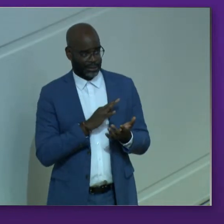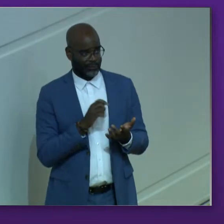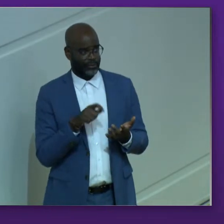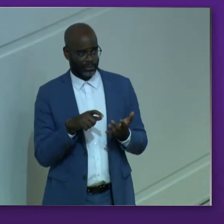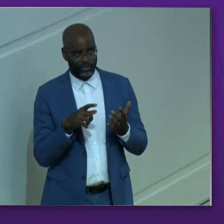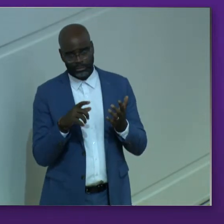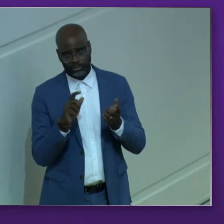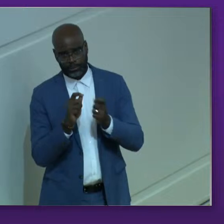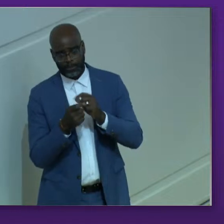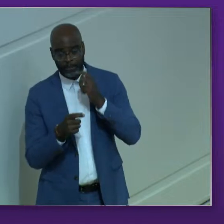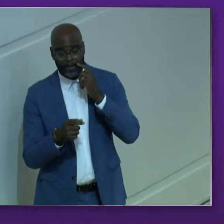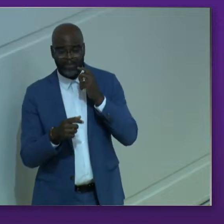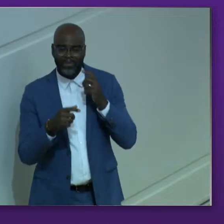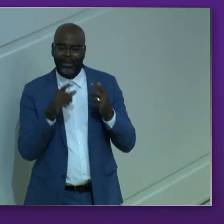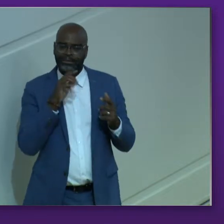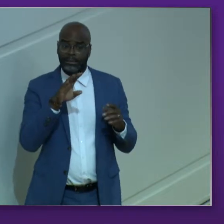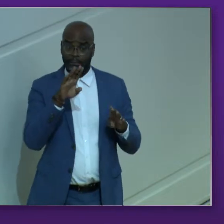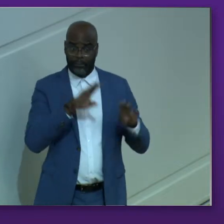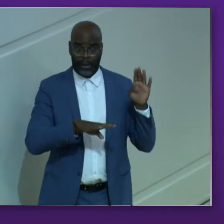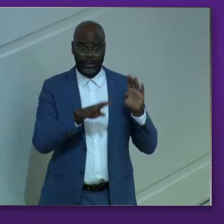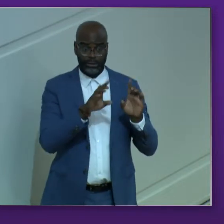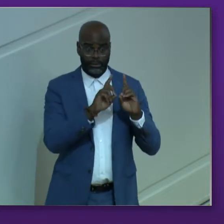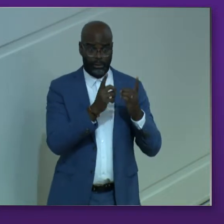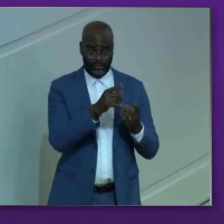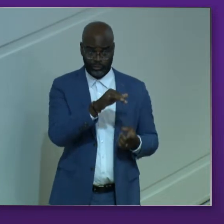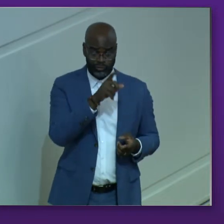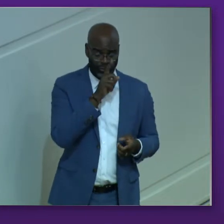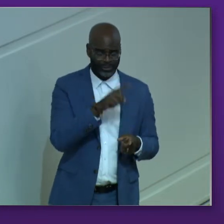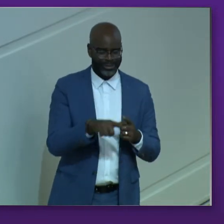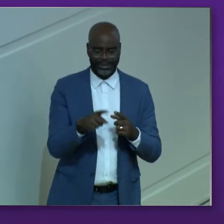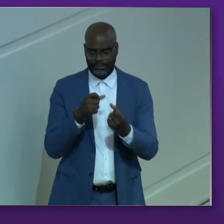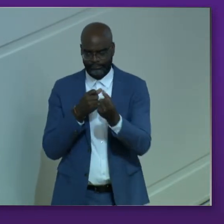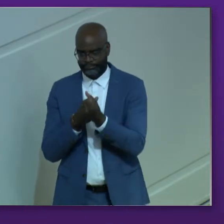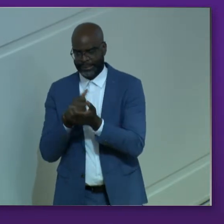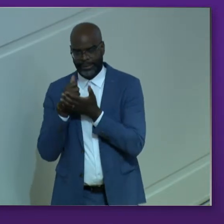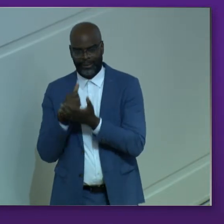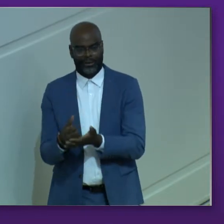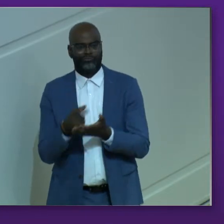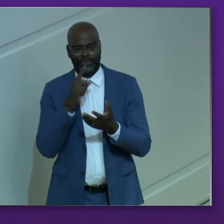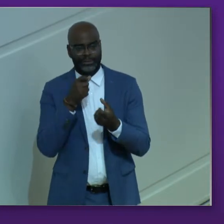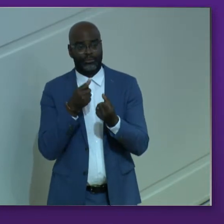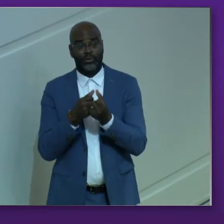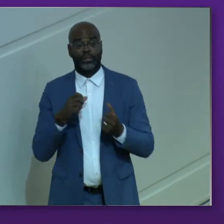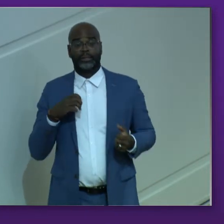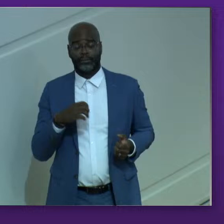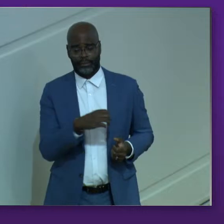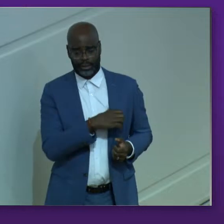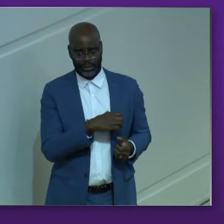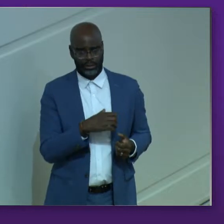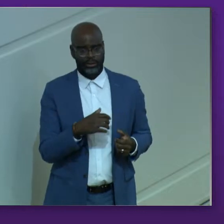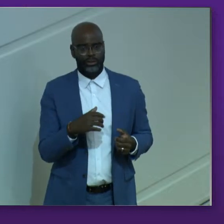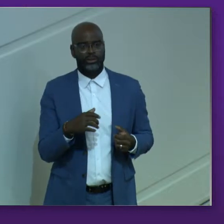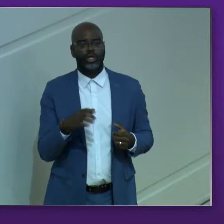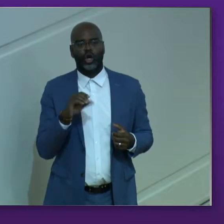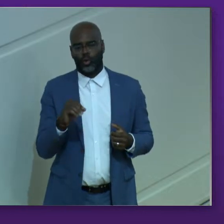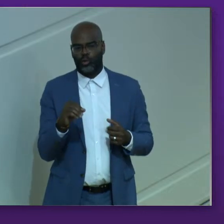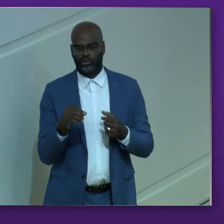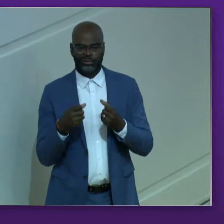THAT THE MOST ESSENTIAL LAB